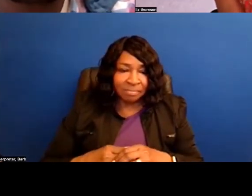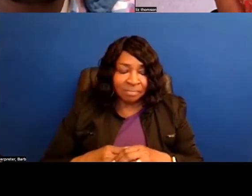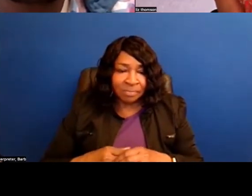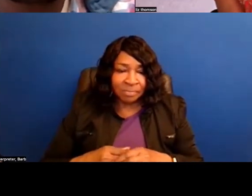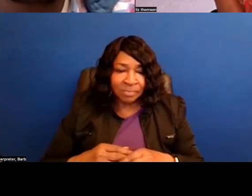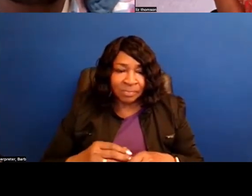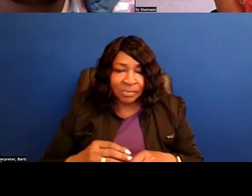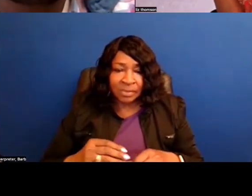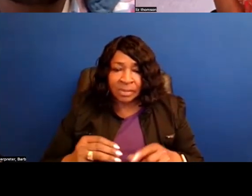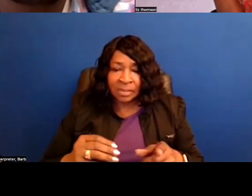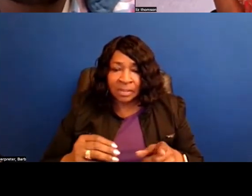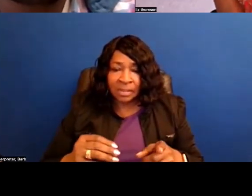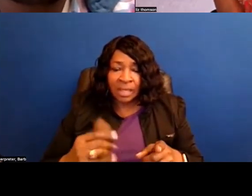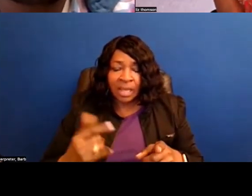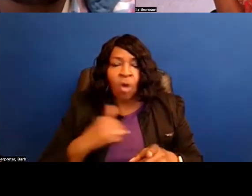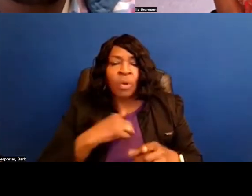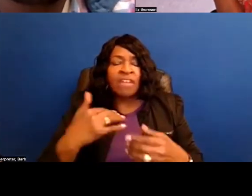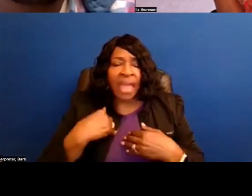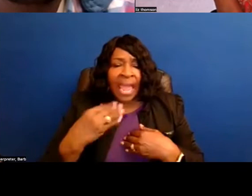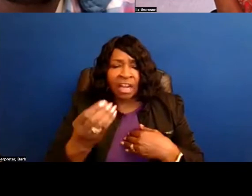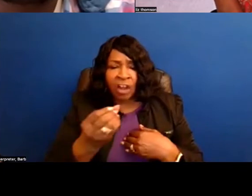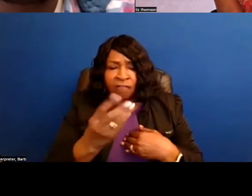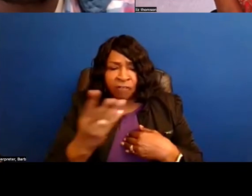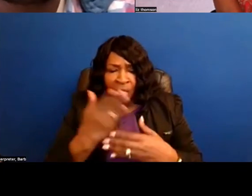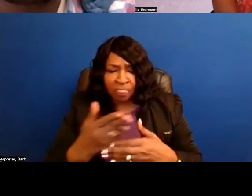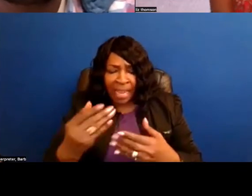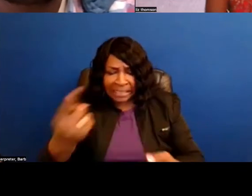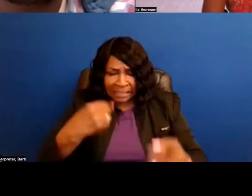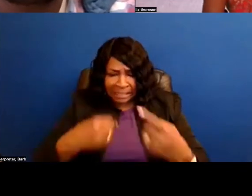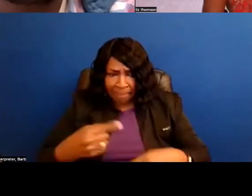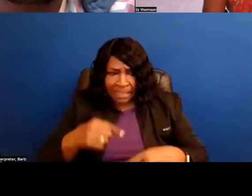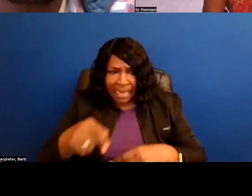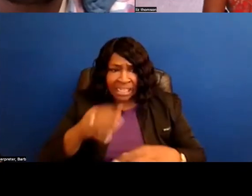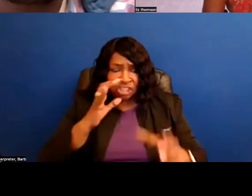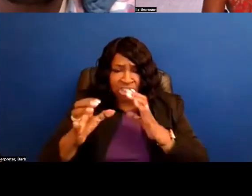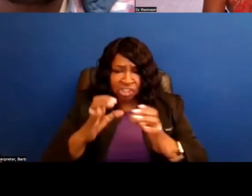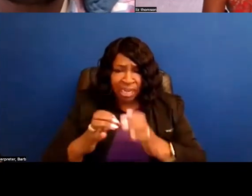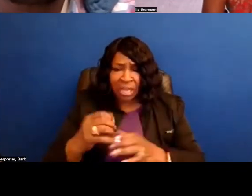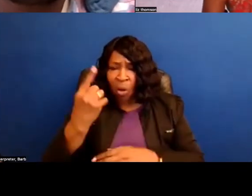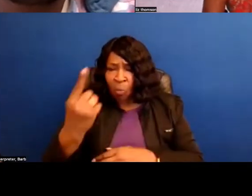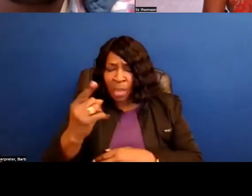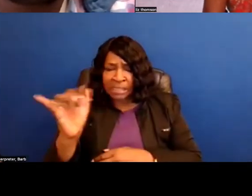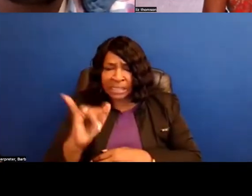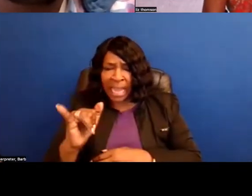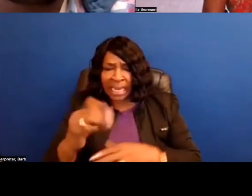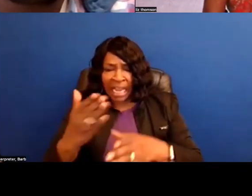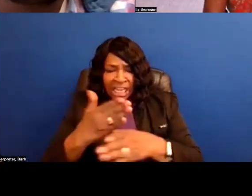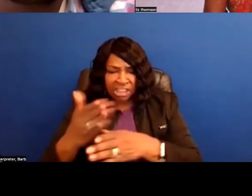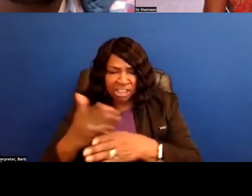So we've had a few things coming into the chat. One is a share, so I'm gonna go ahead and read that